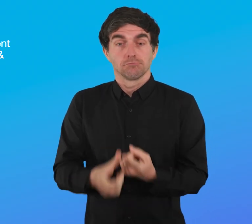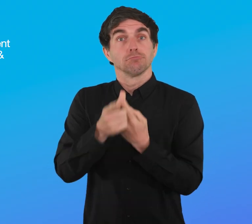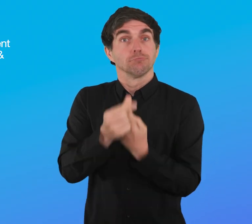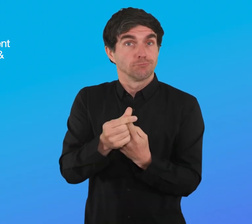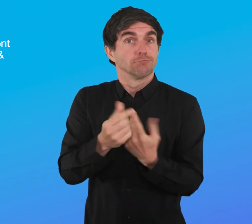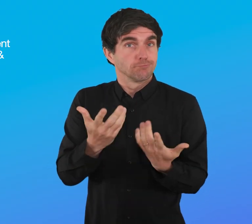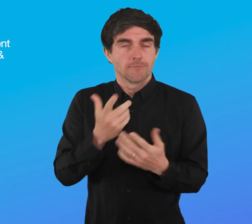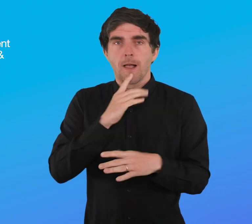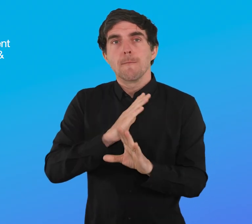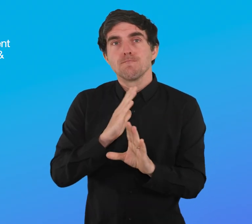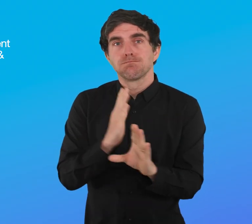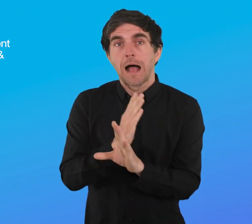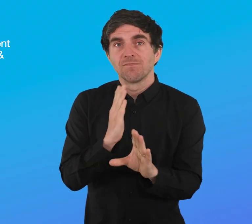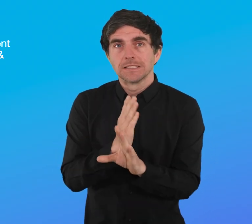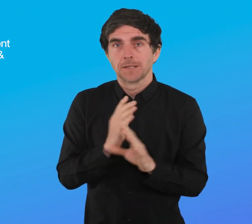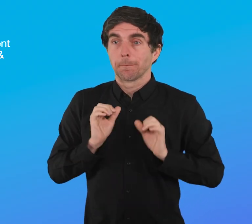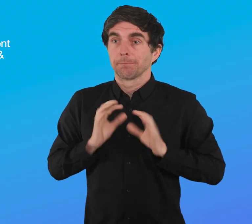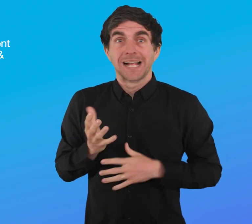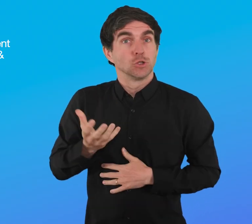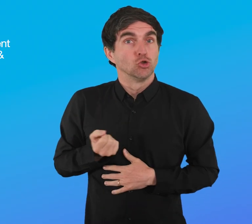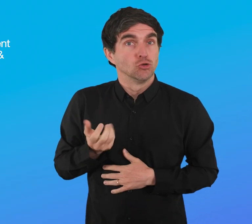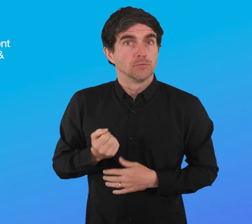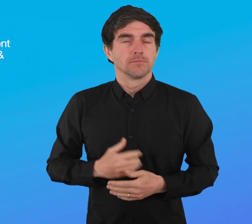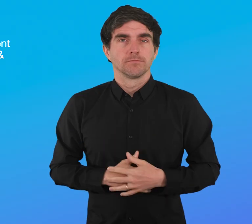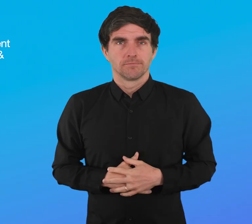• Private pension